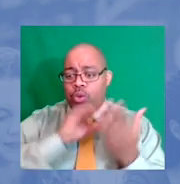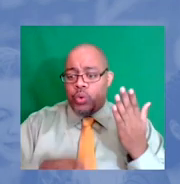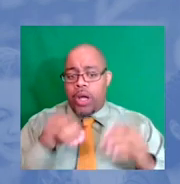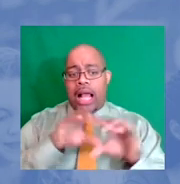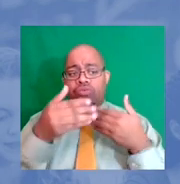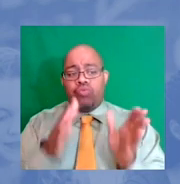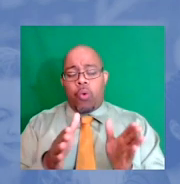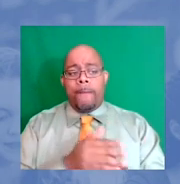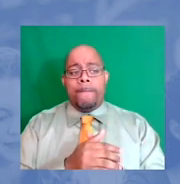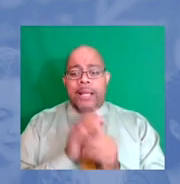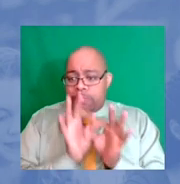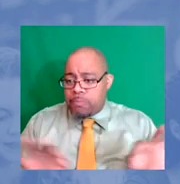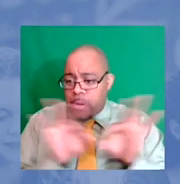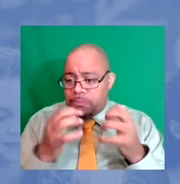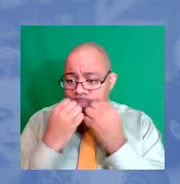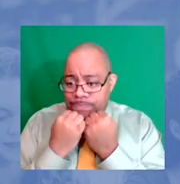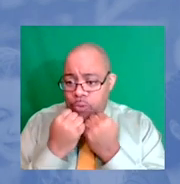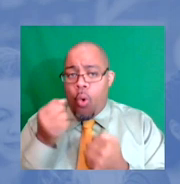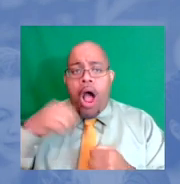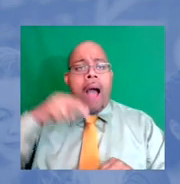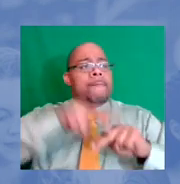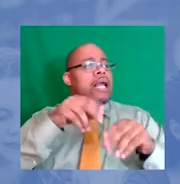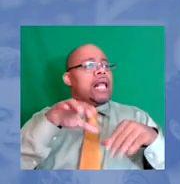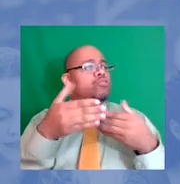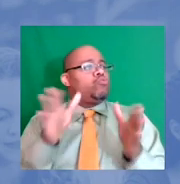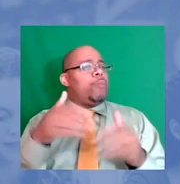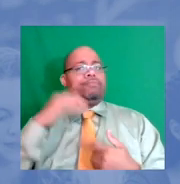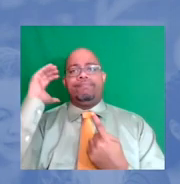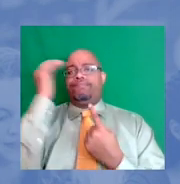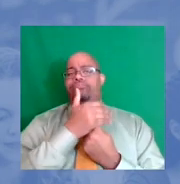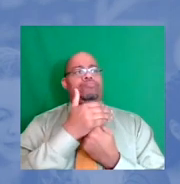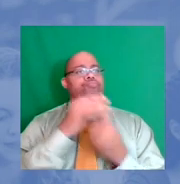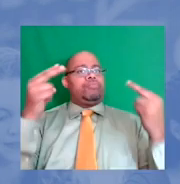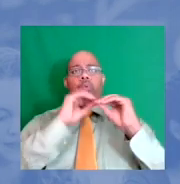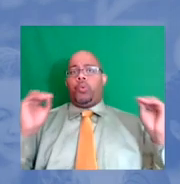OR AM I SITTING IN A CLASSROOM INVISIBLE? NUMBER TWO, STUDENT CULTURAL IDENTITY.